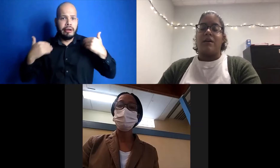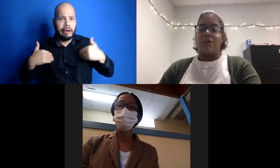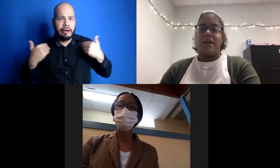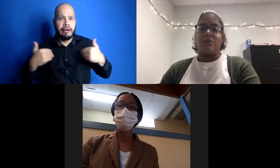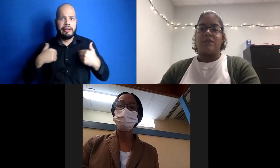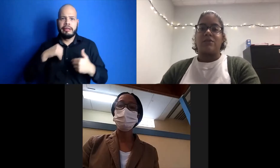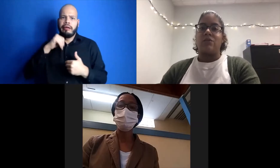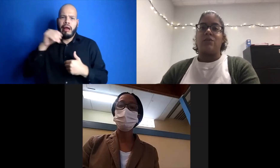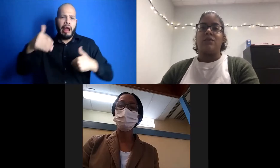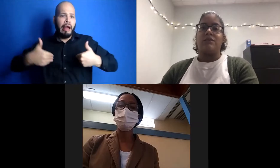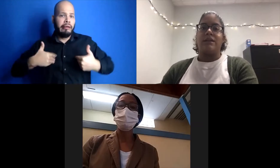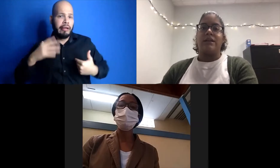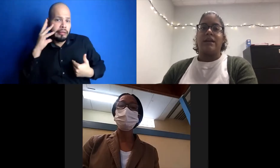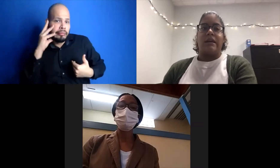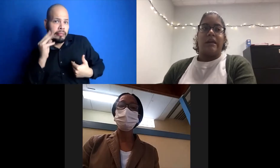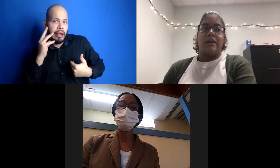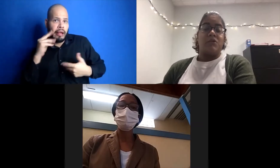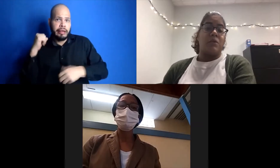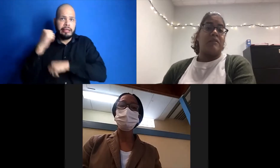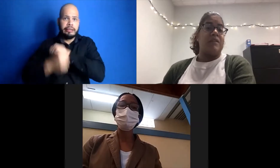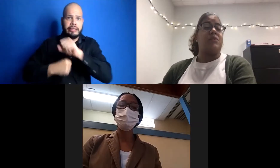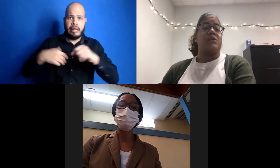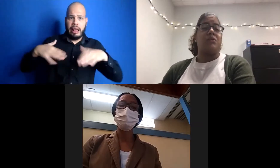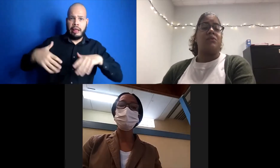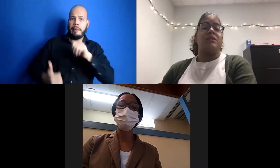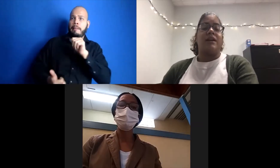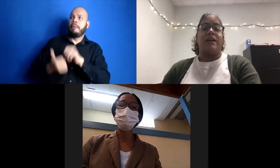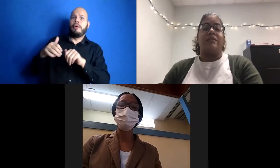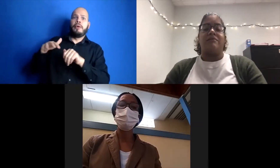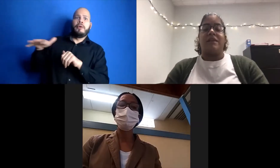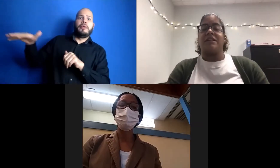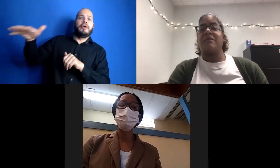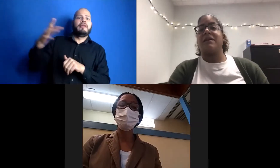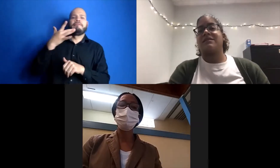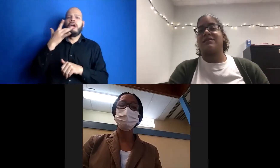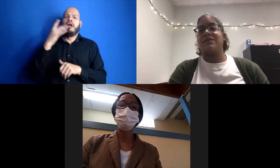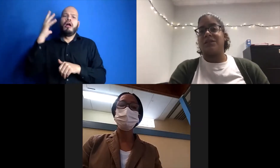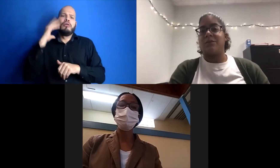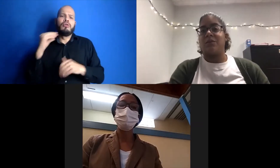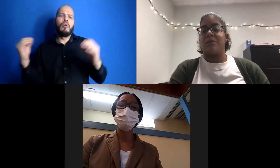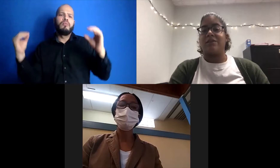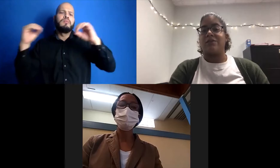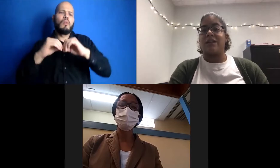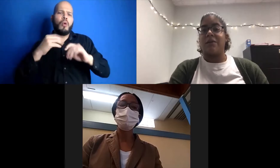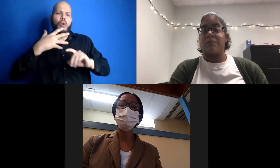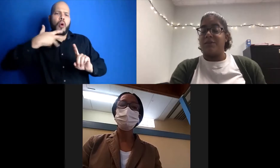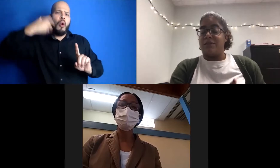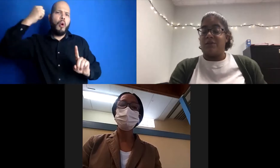graduate school and I'm 25 years old and they expect you know some of the Master's to come to